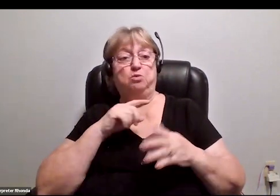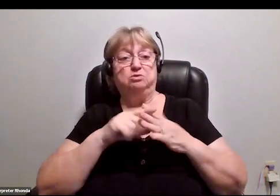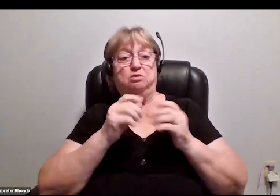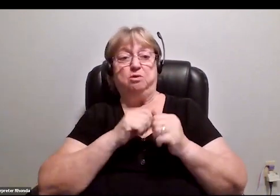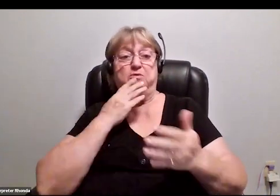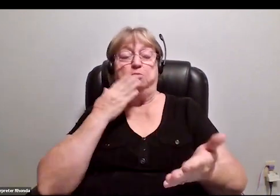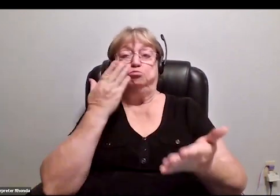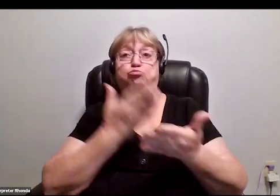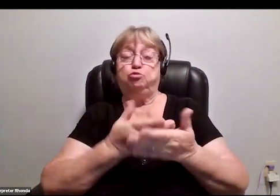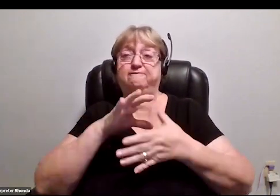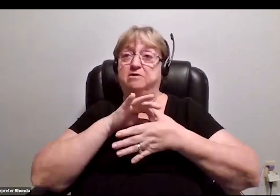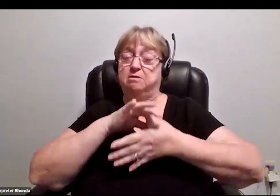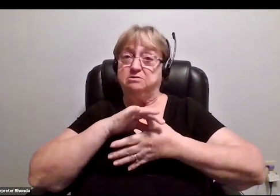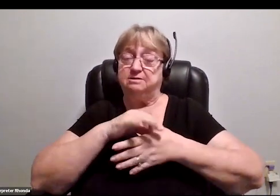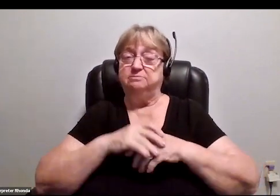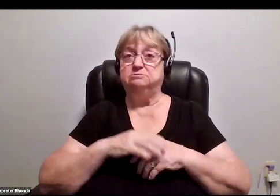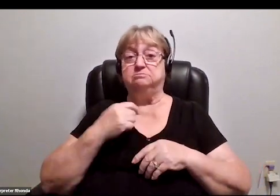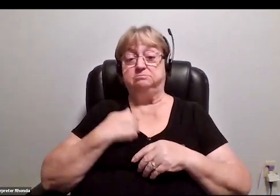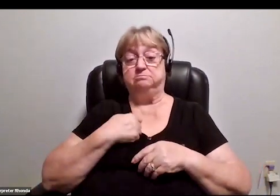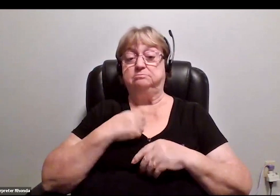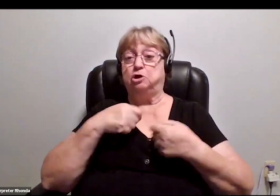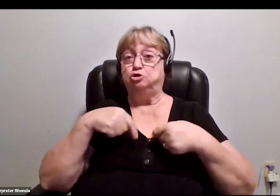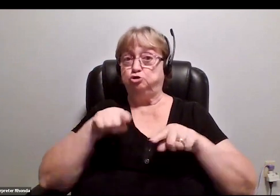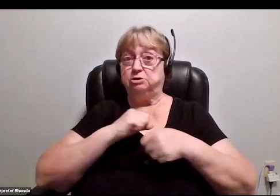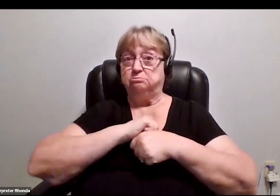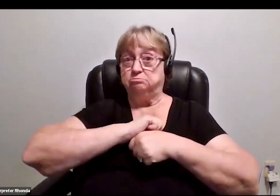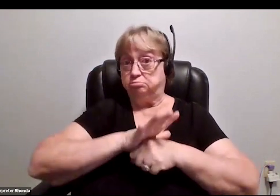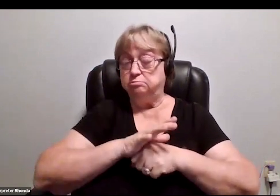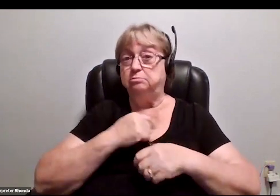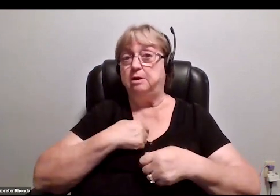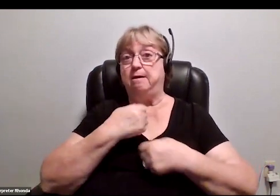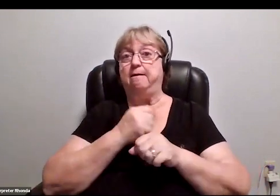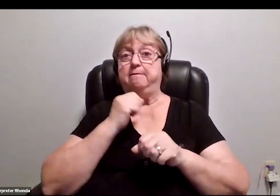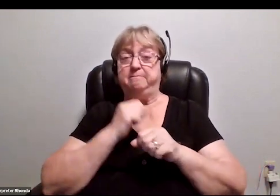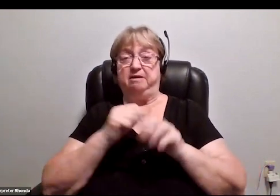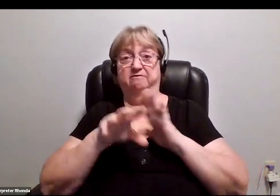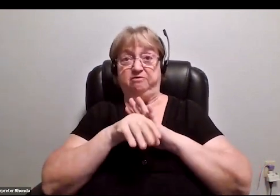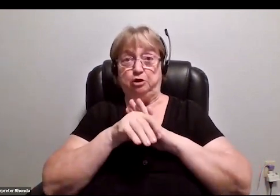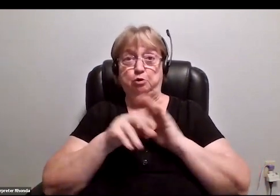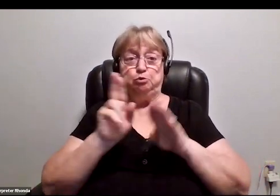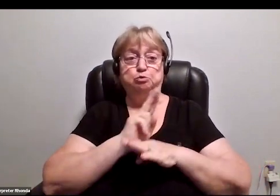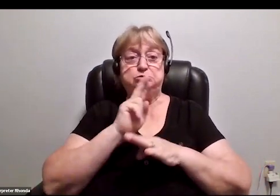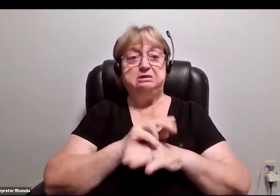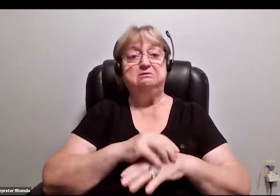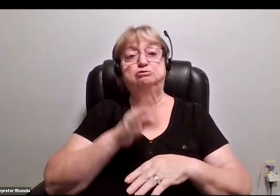I made a video during COVID where I was using the Talking LabQuest 2 to record the temperature of aquarium tanks.